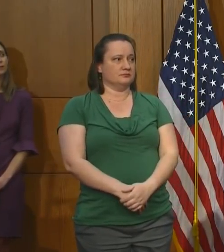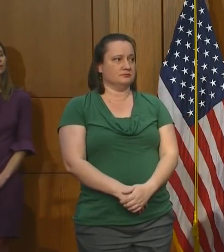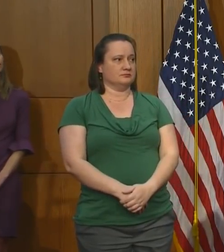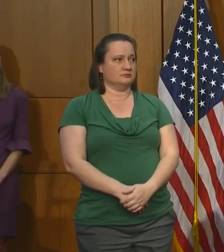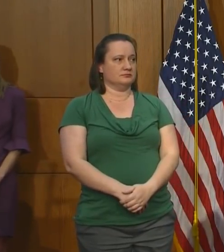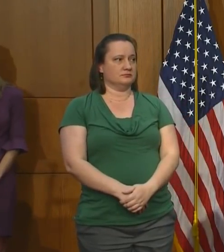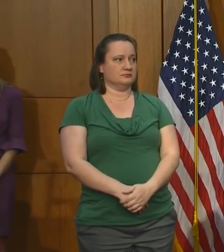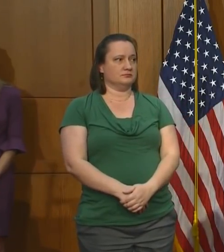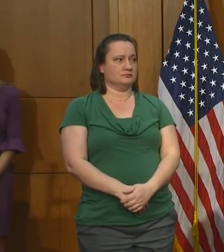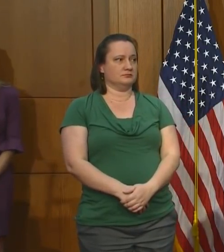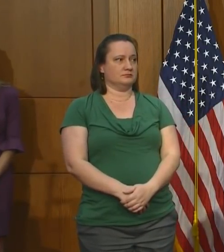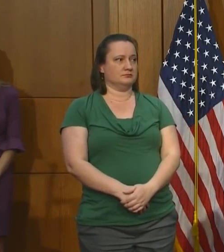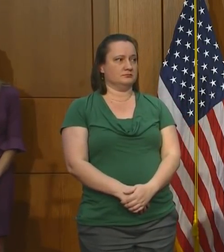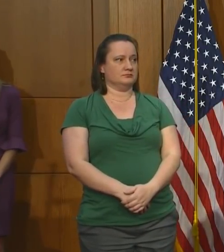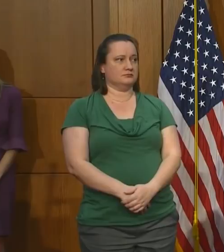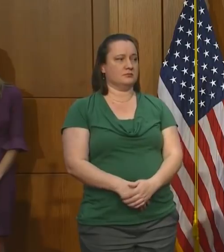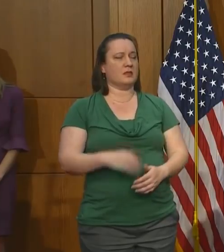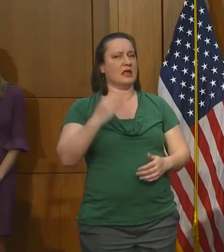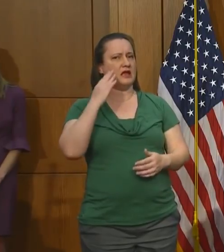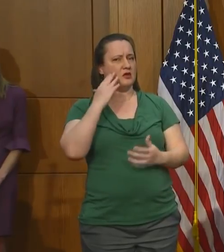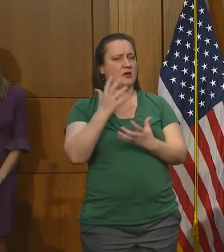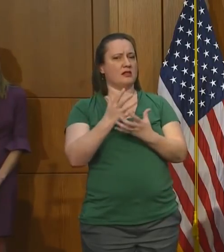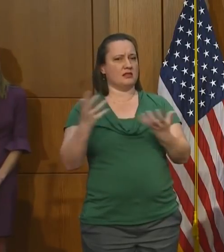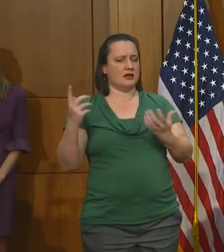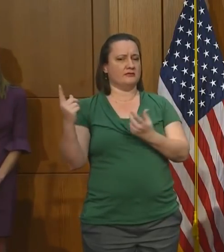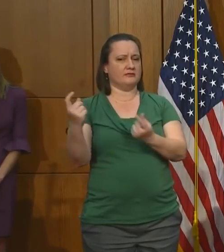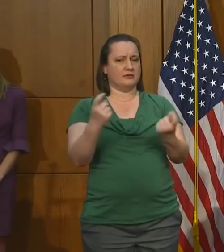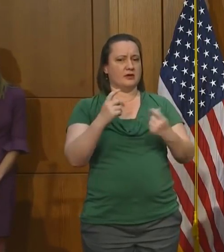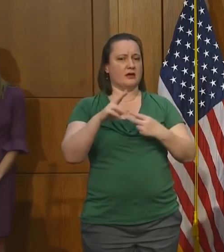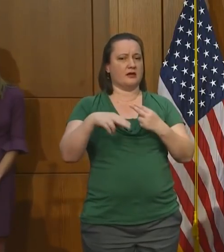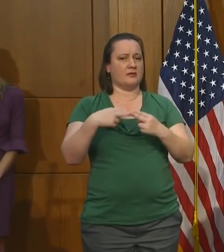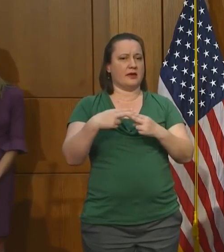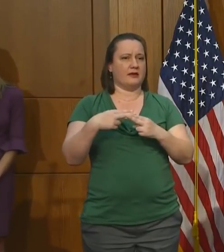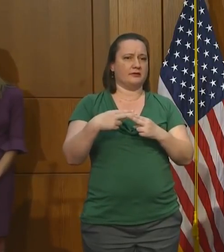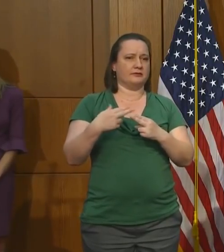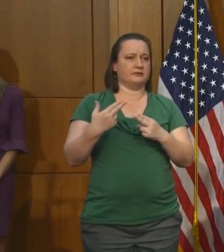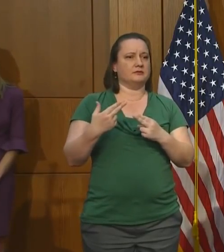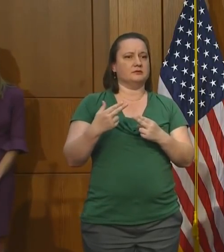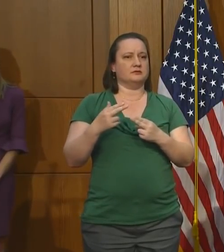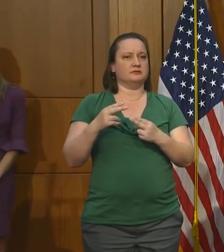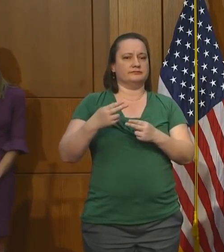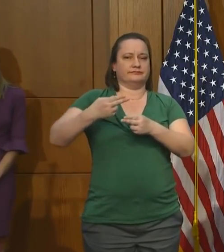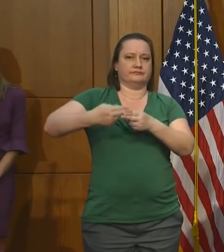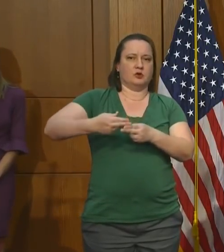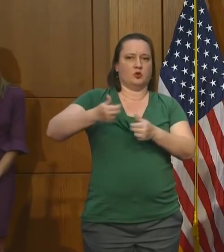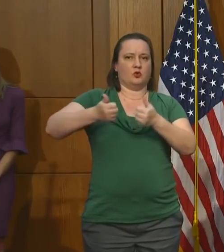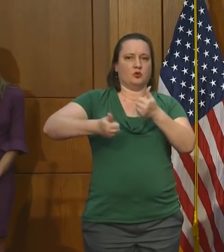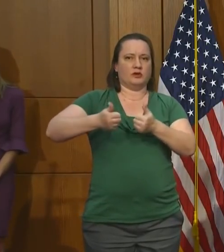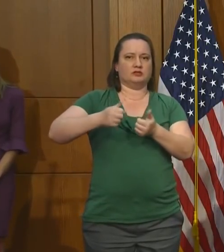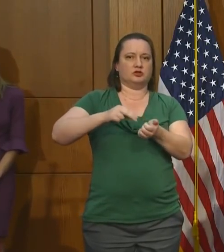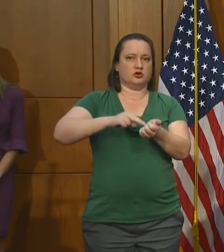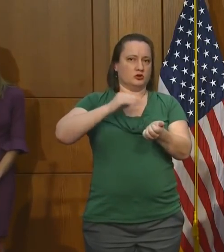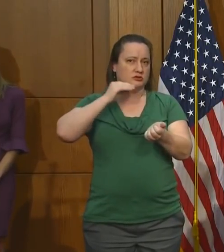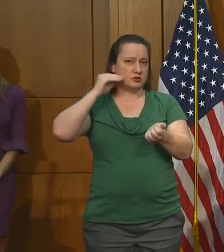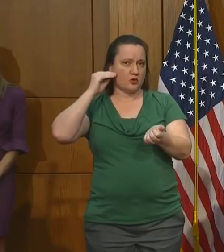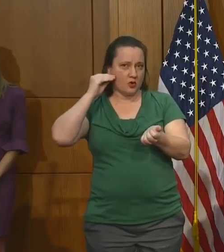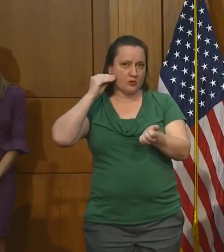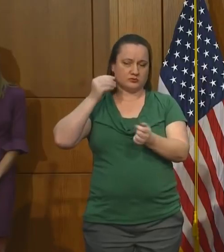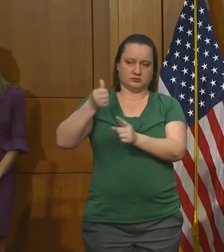THAT IN A LOT OF CASES NOT POP. YEAH ABOUT. FOR VIRGINIA NAME LONGTERM CARE TO WITHOUT AND I KNOW THAT WE ARE FOR SECRETARY KERRY ALL THIS LAW TIME BUT